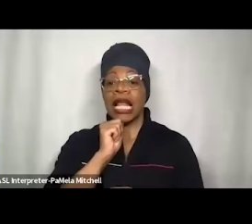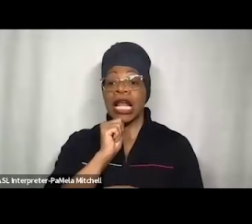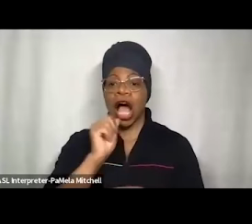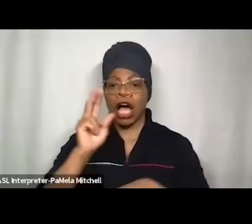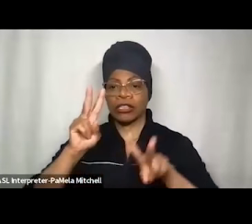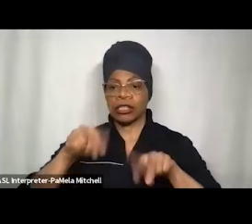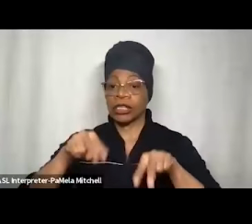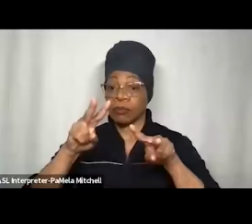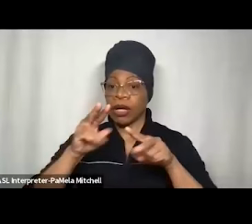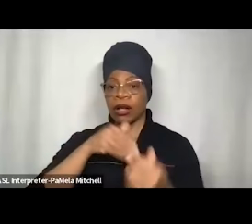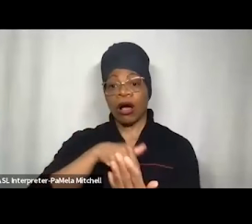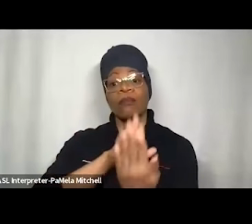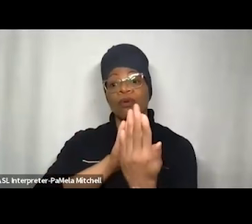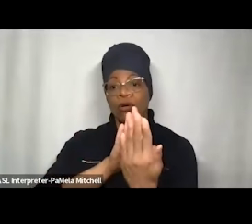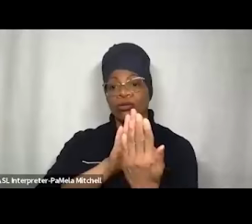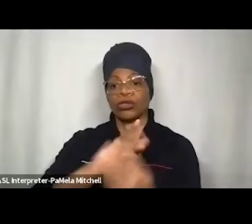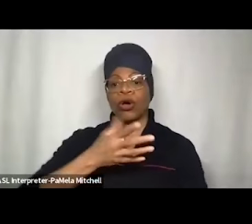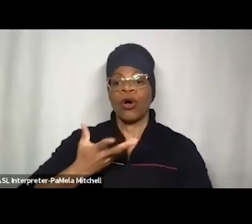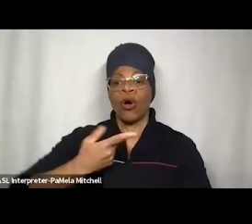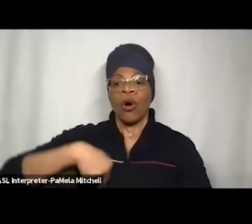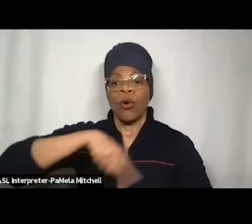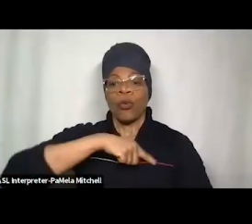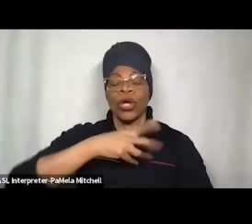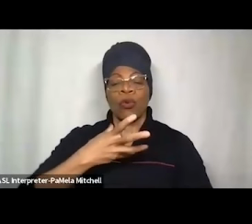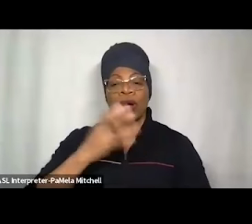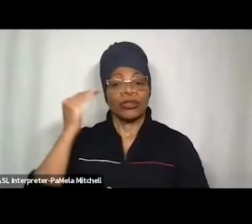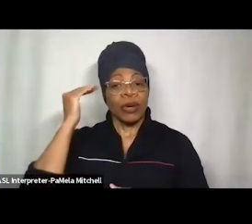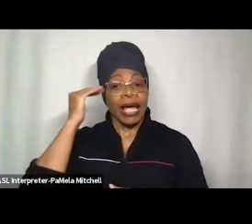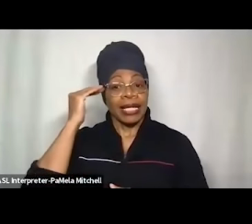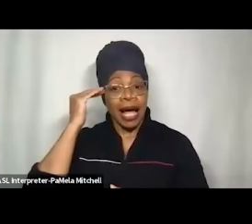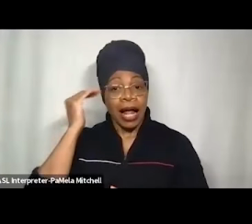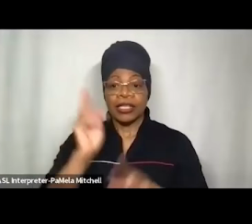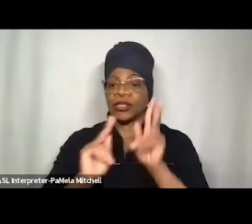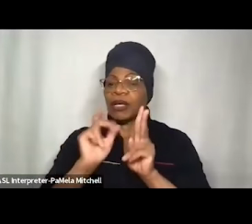We want to acknowledge that they may not be feeling well, particularly if they've used again,